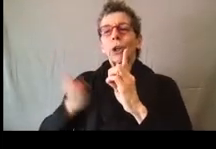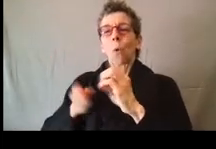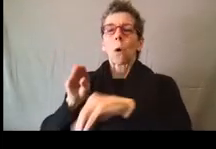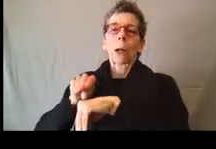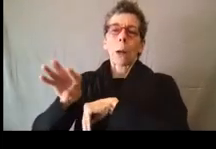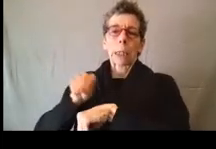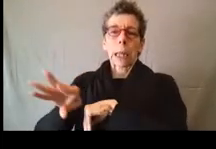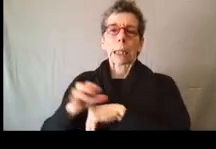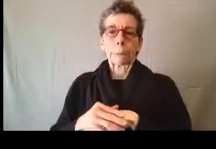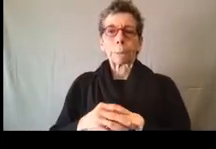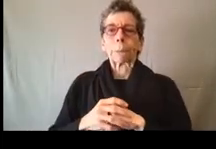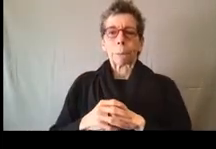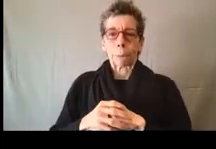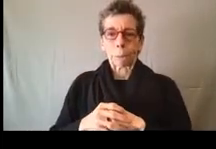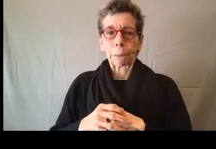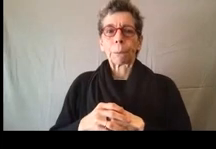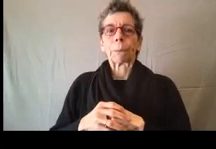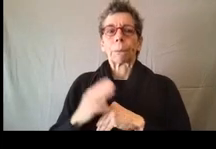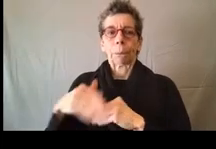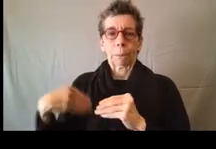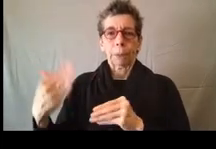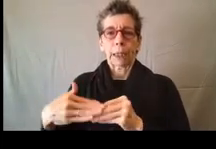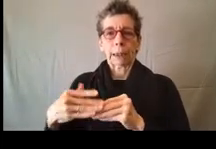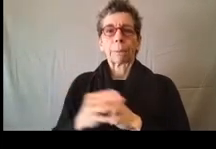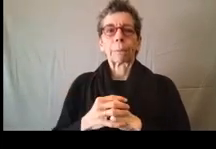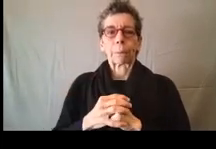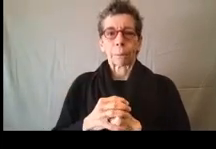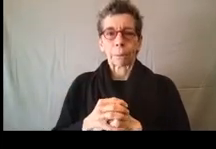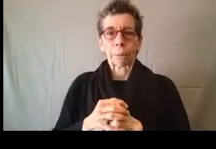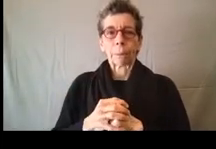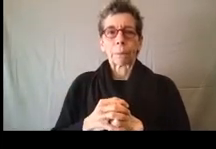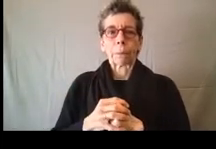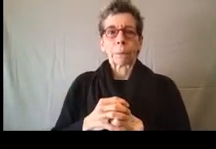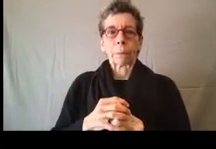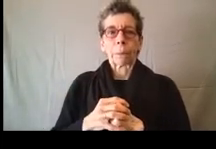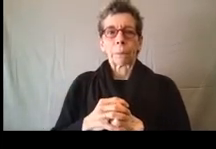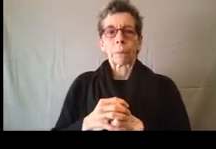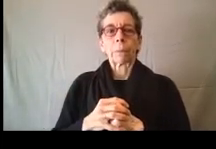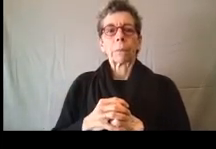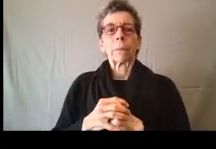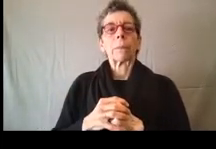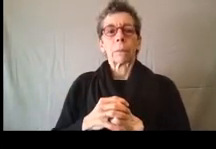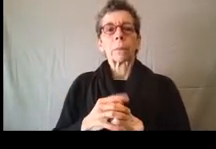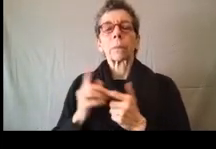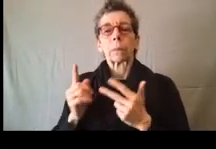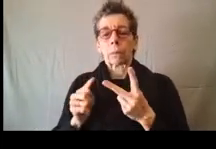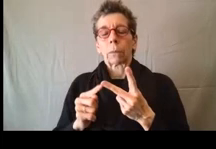Next slide, please. In terms of accessible customer support and